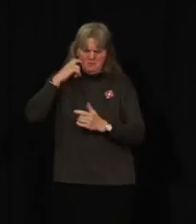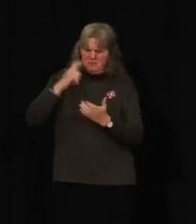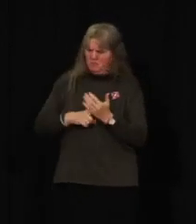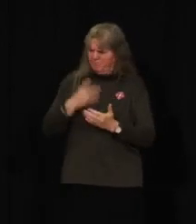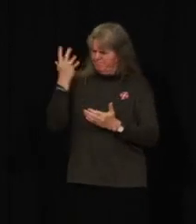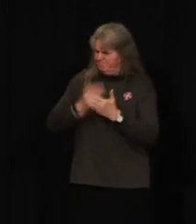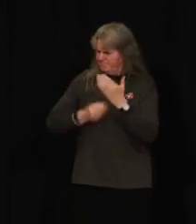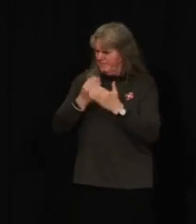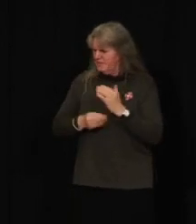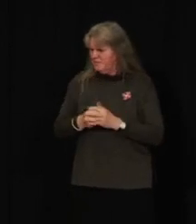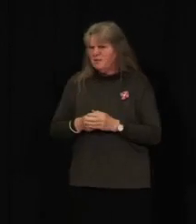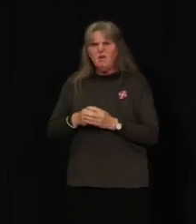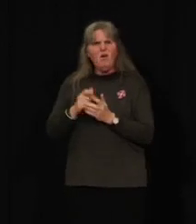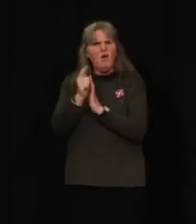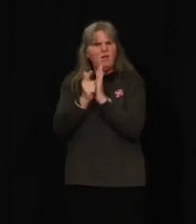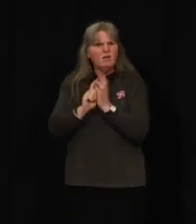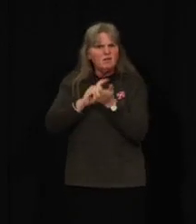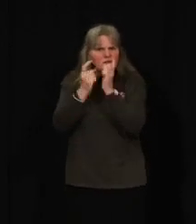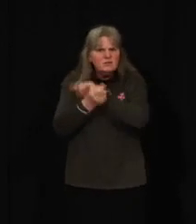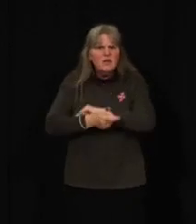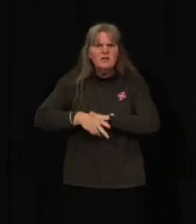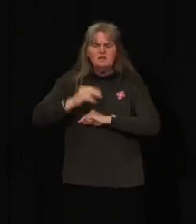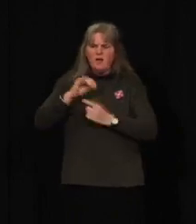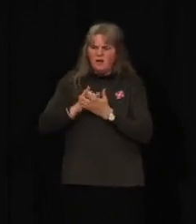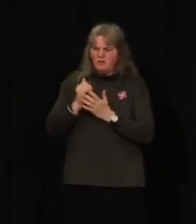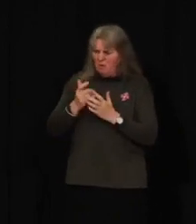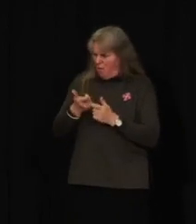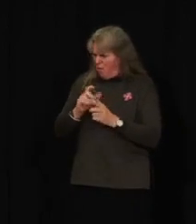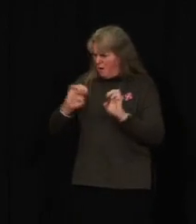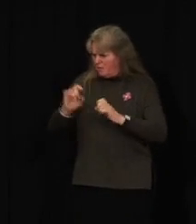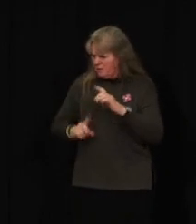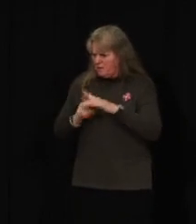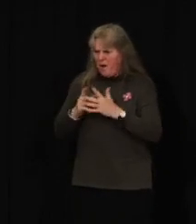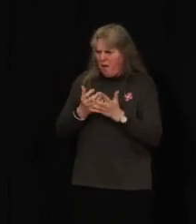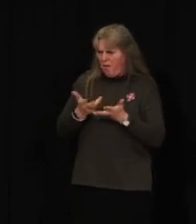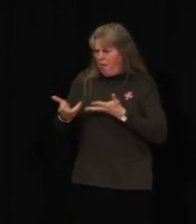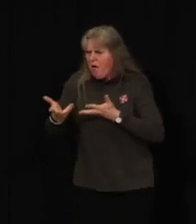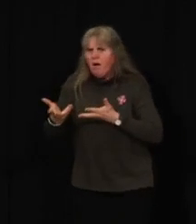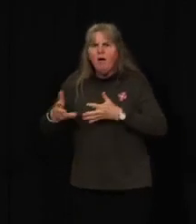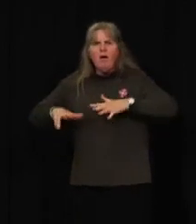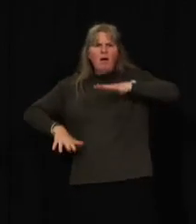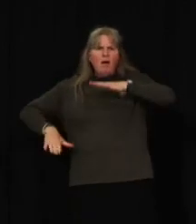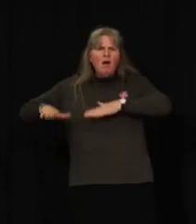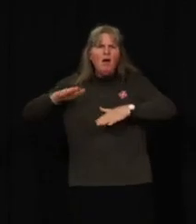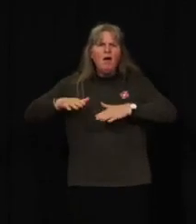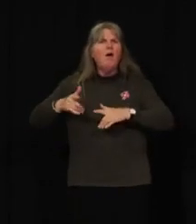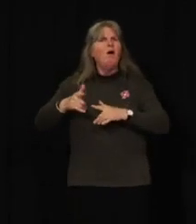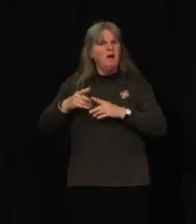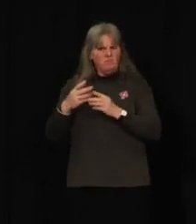with our present needs are that inhibit our ability to respond to emergencies. We are changing orders and